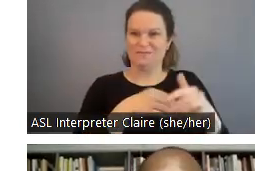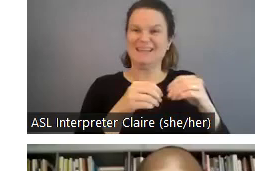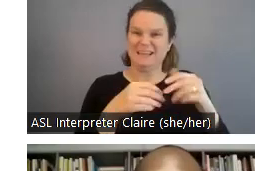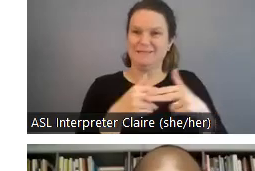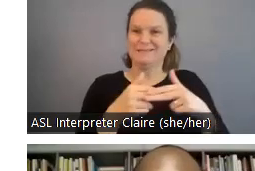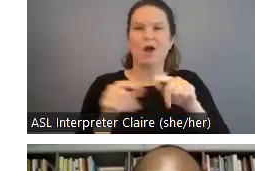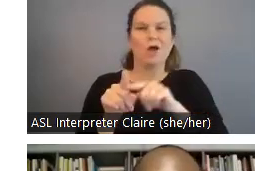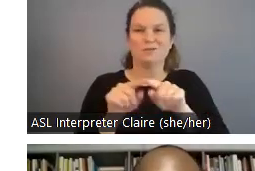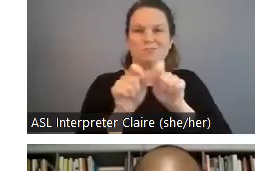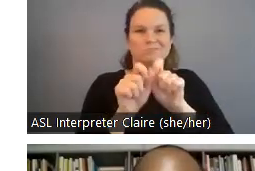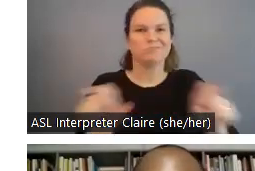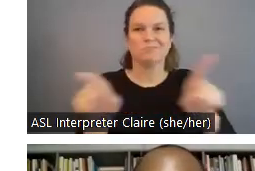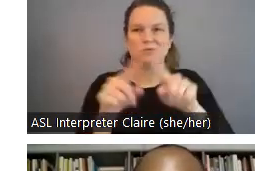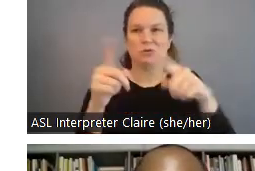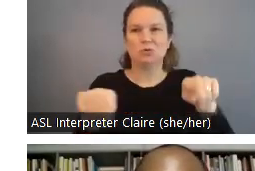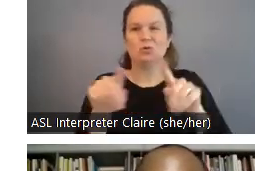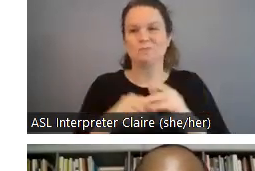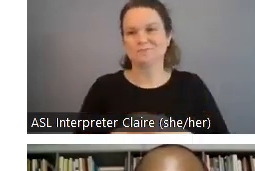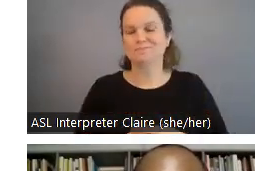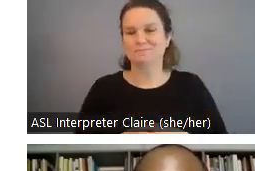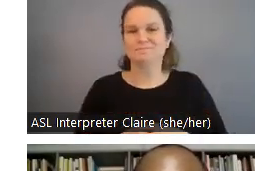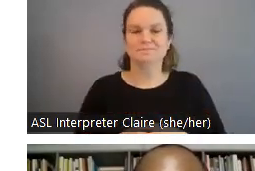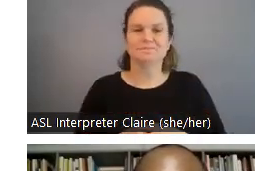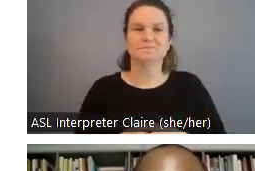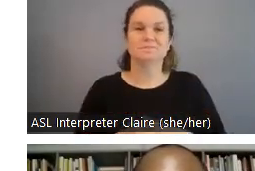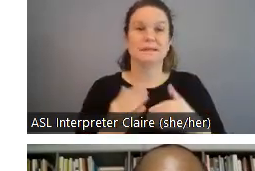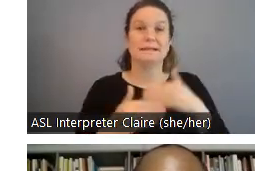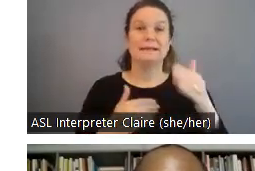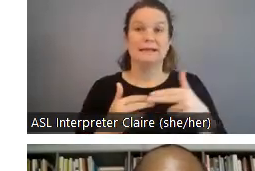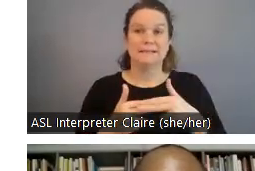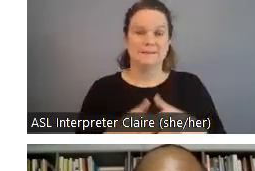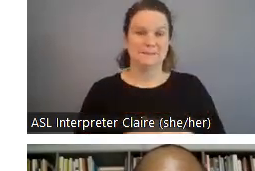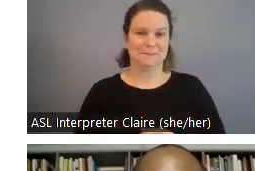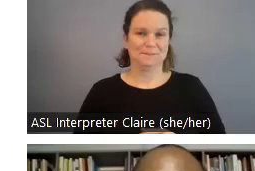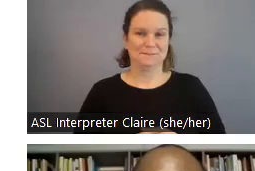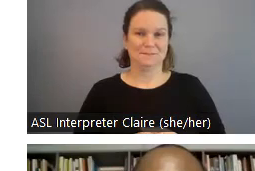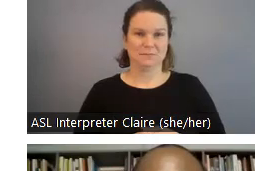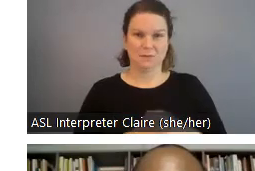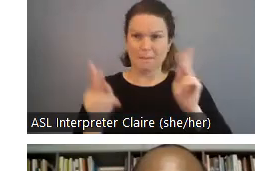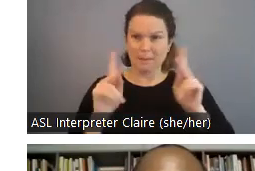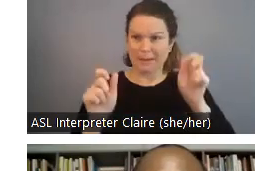forwarded to those of you who have access to the slides. Next slide.